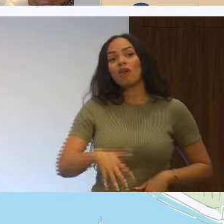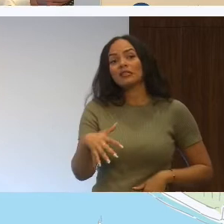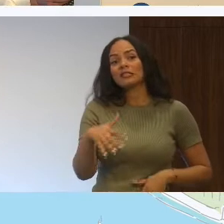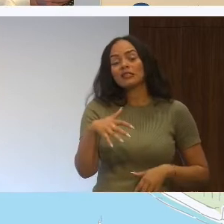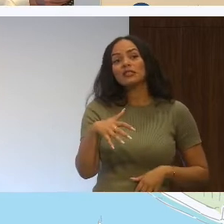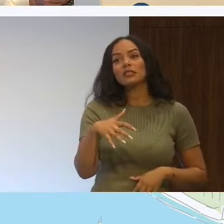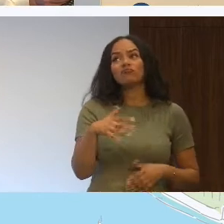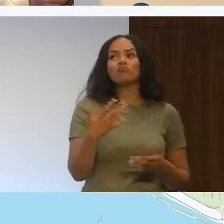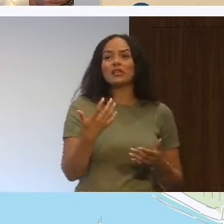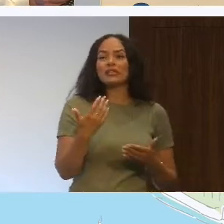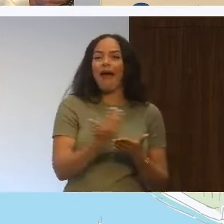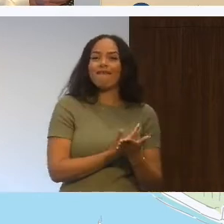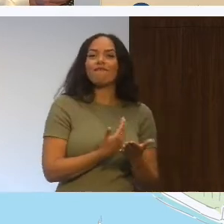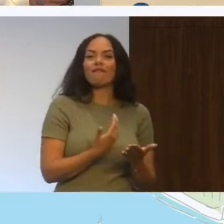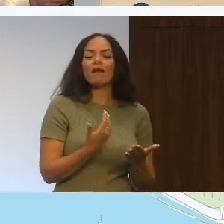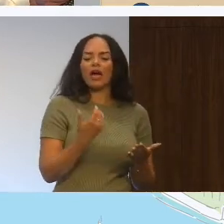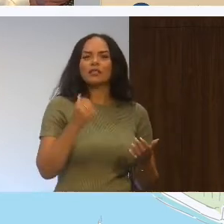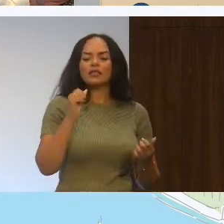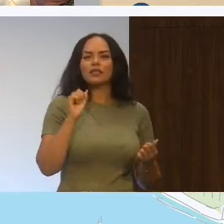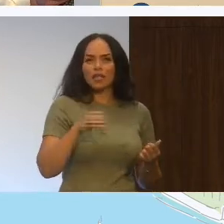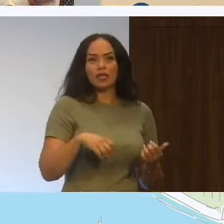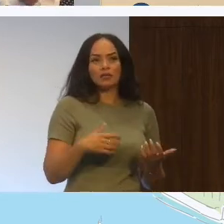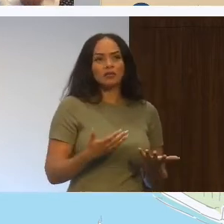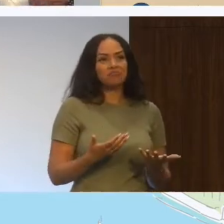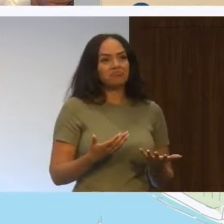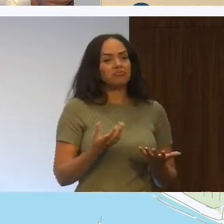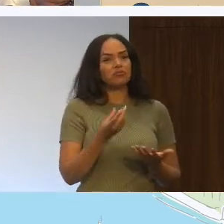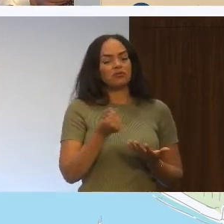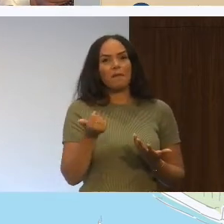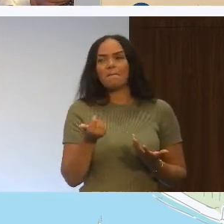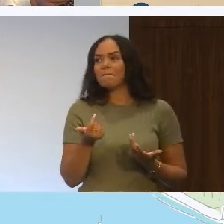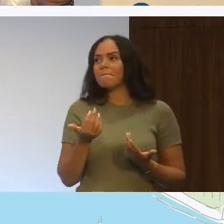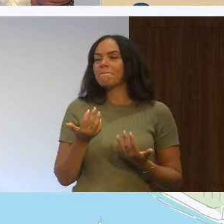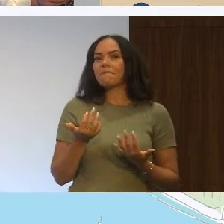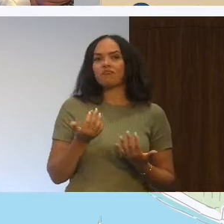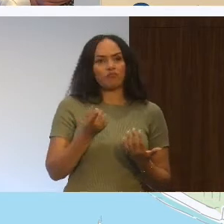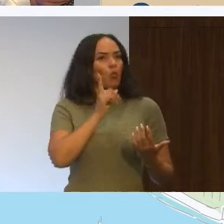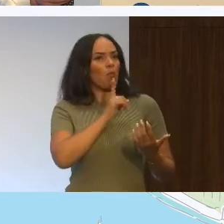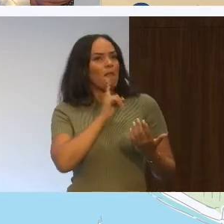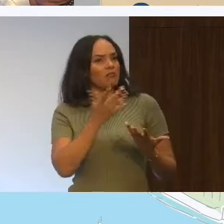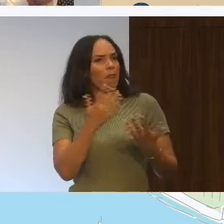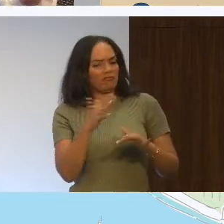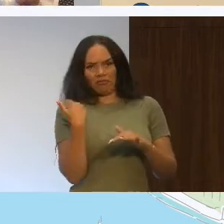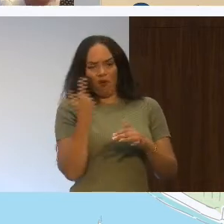answer to that is that there are various registries and, you know, lots of women will have triptans without knowing they're pregnant.